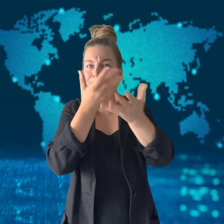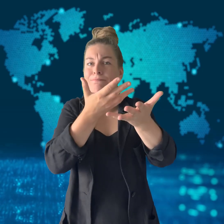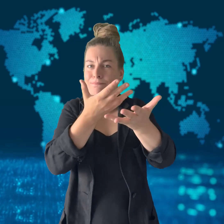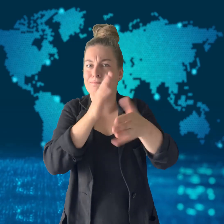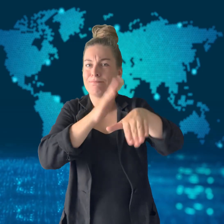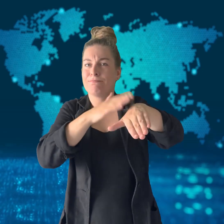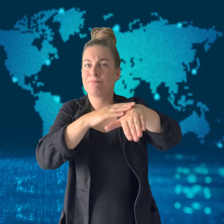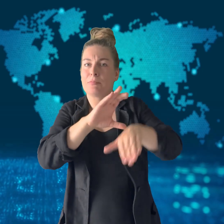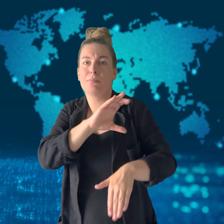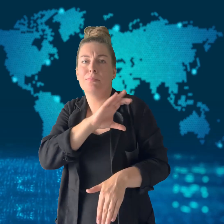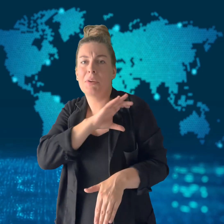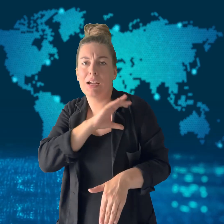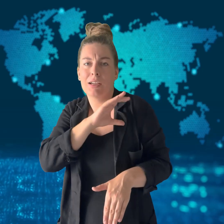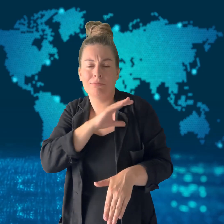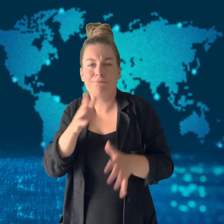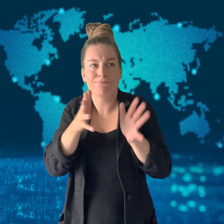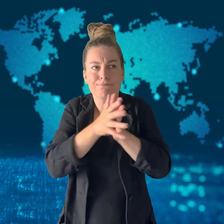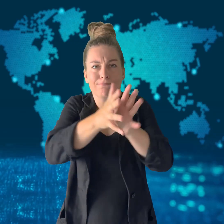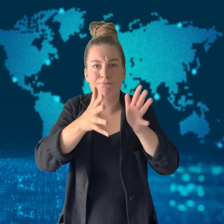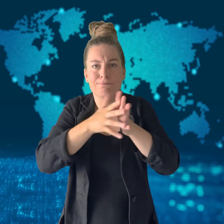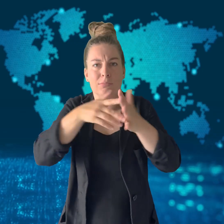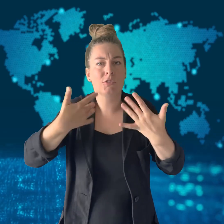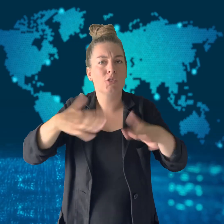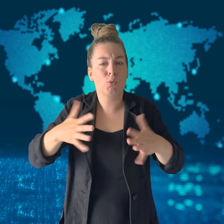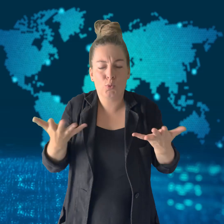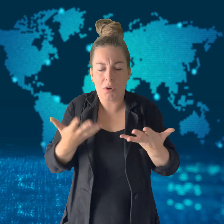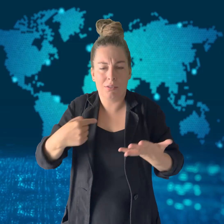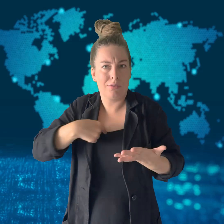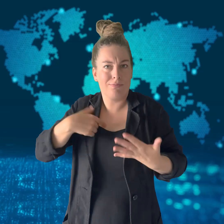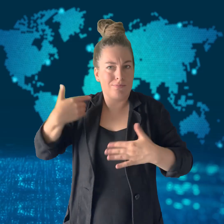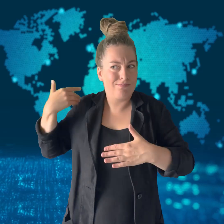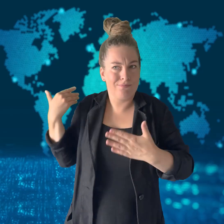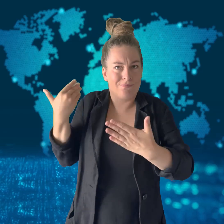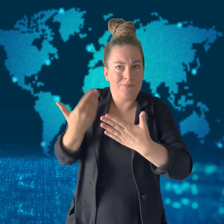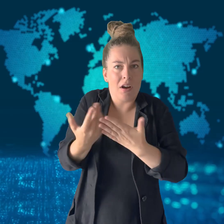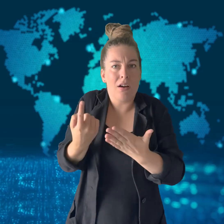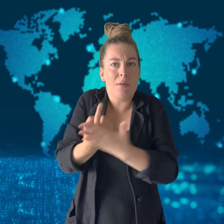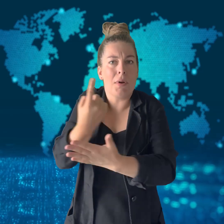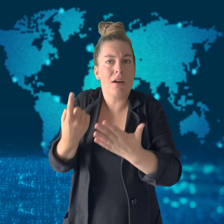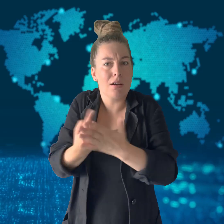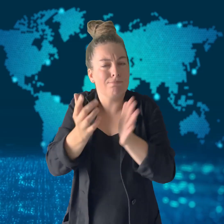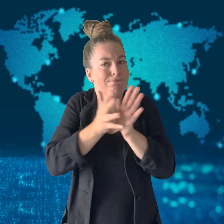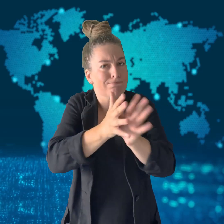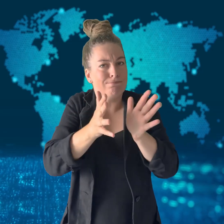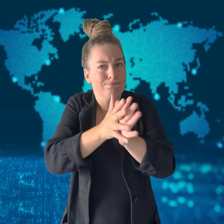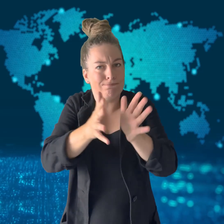When she heard of the missing girls, she decided to help.